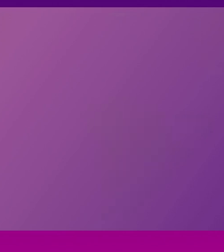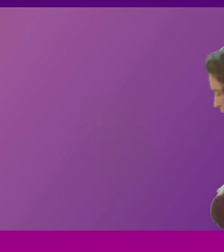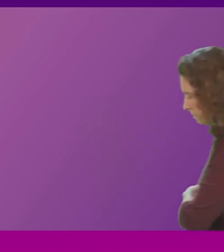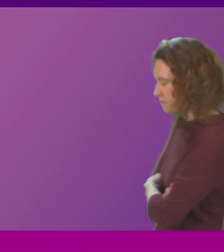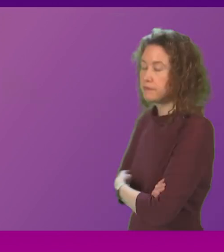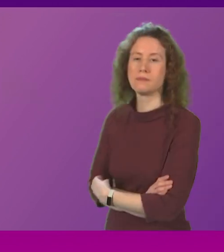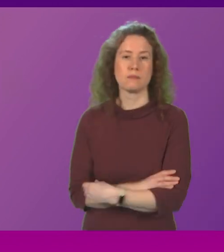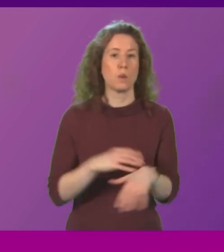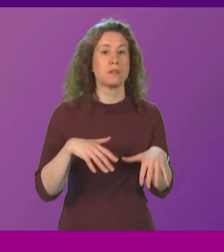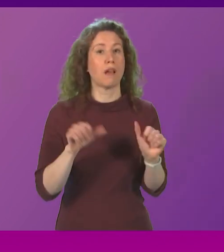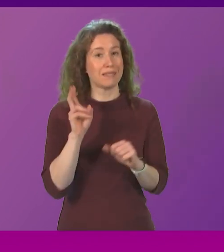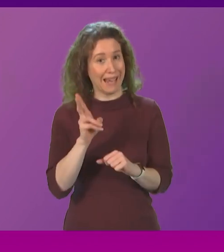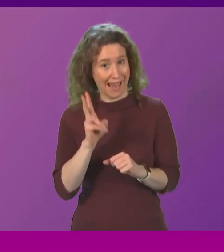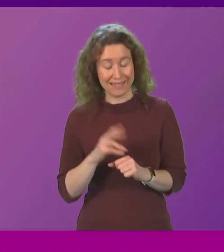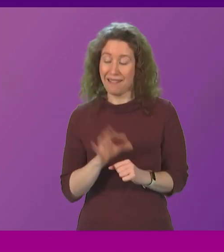We will resume, and I call Douglas Ross.